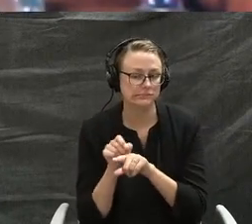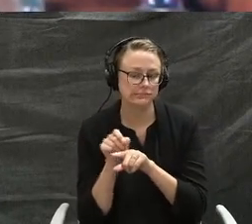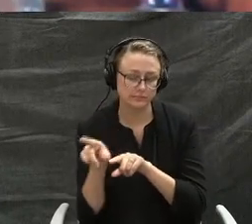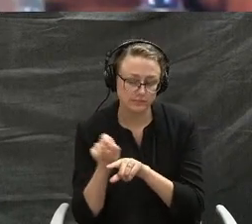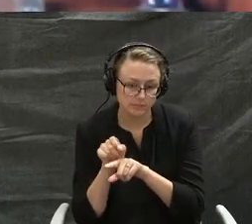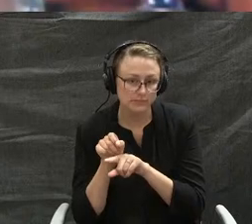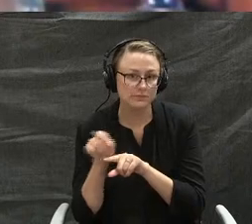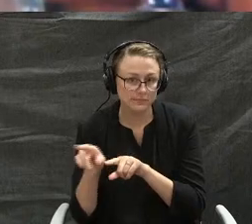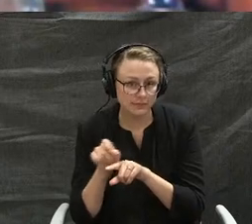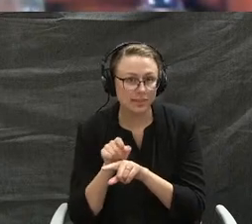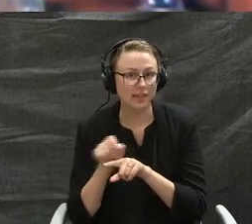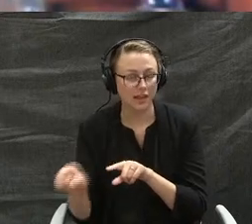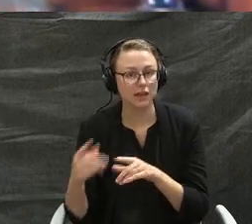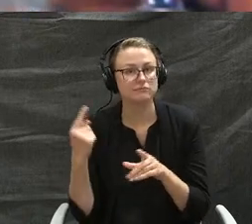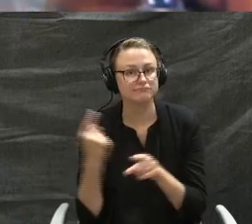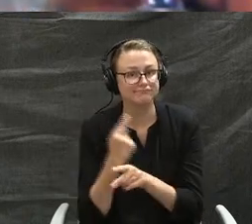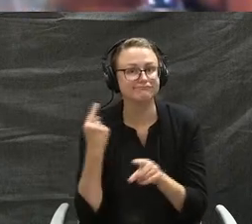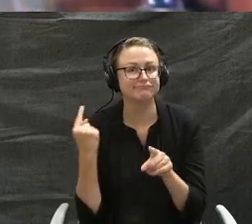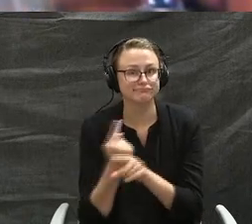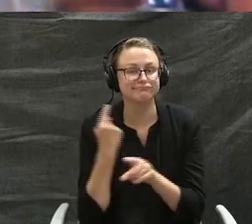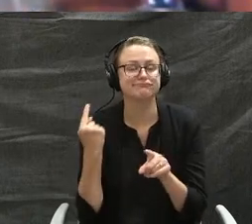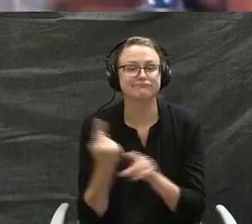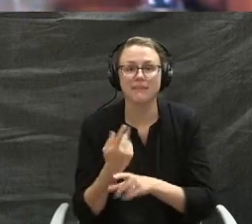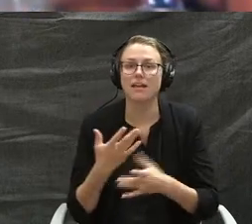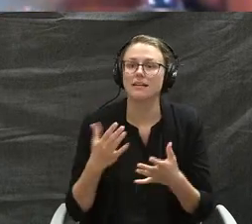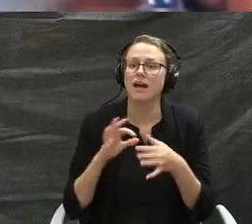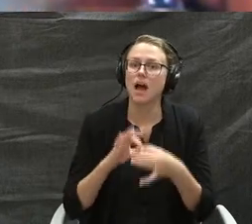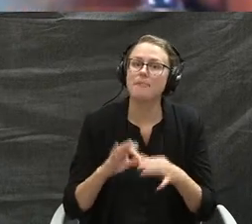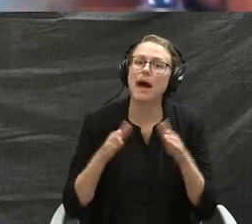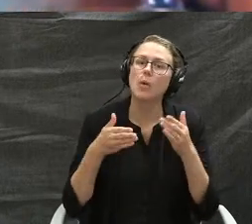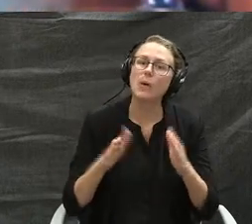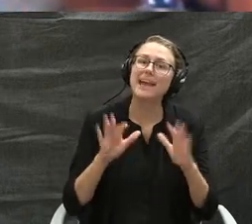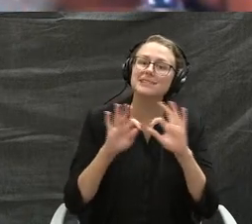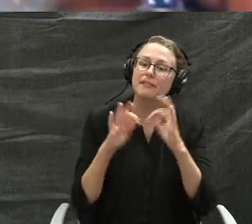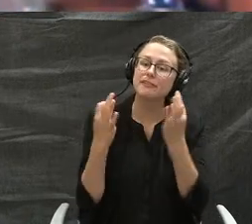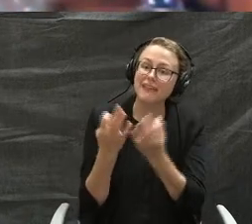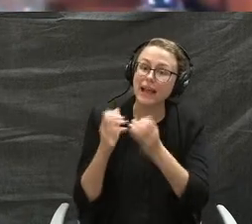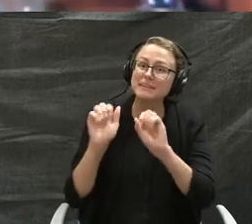that we continue to put out on a regular basis about ways that